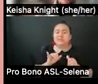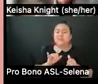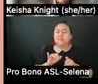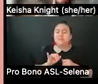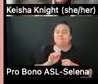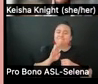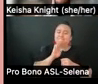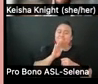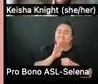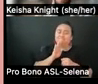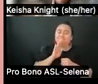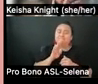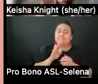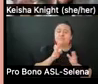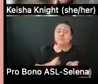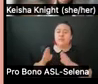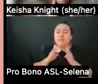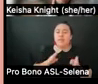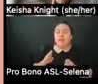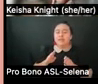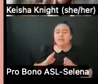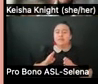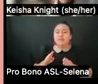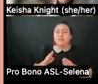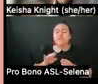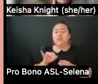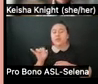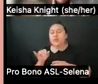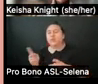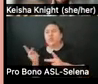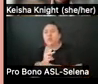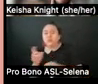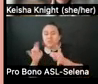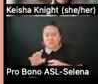Because it just gives us a sense that you're kind of committed to seeing this film through in